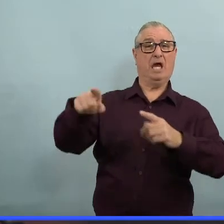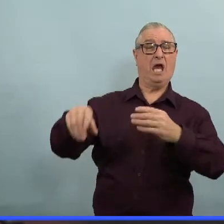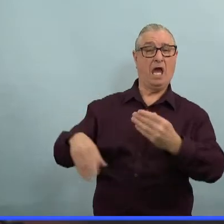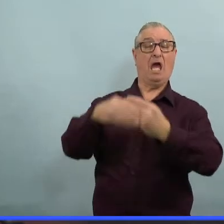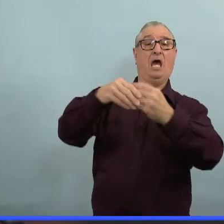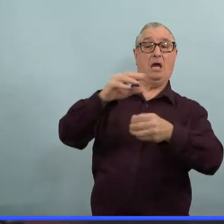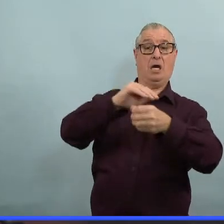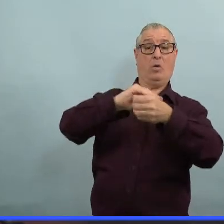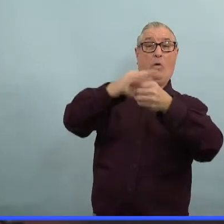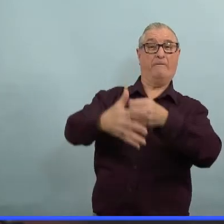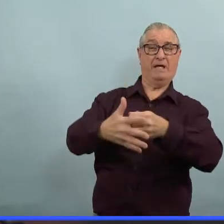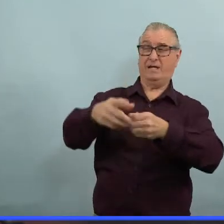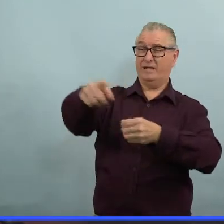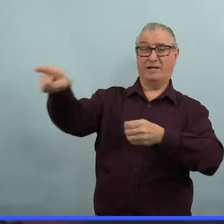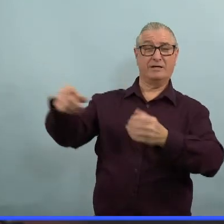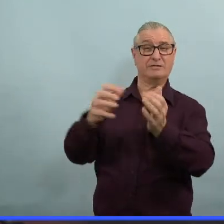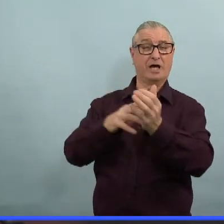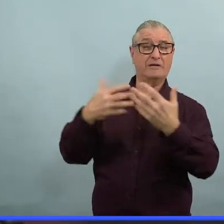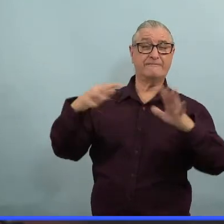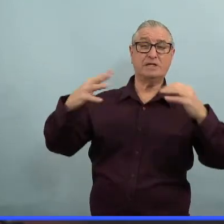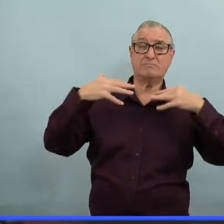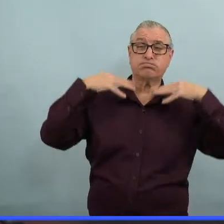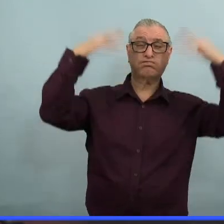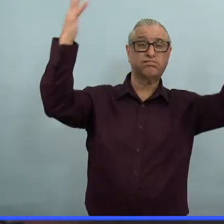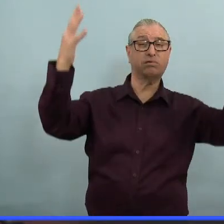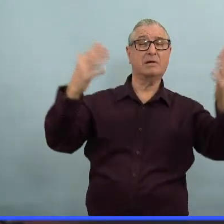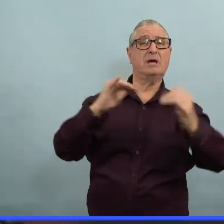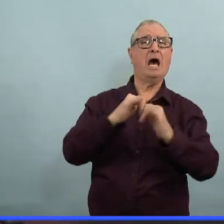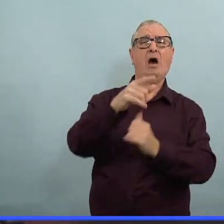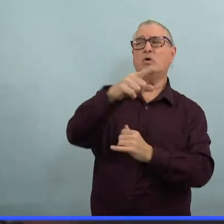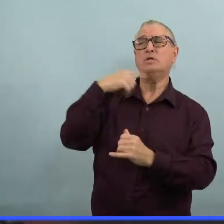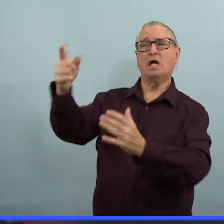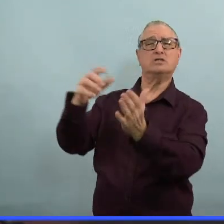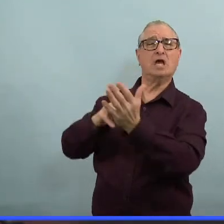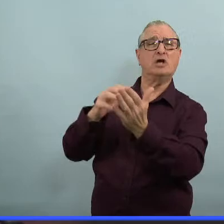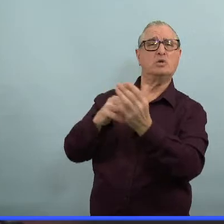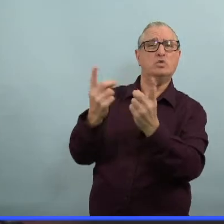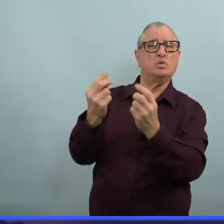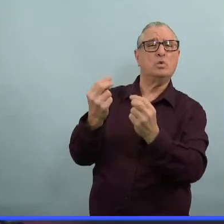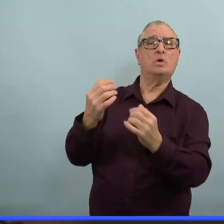they um we've seen absenteeism we've seen the strain over over two years there's backlogs and